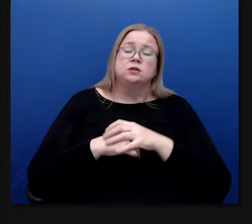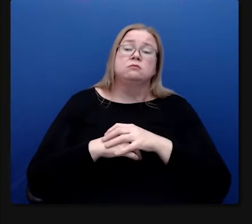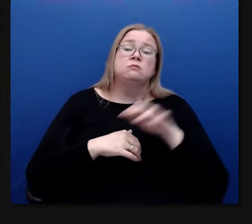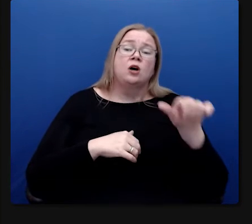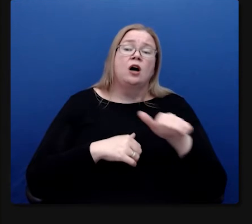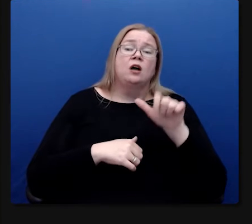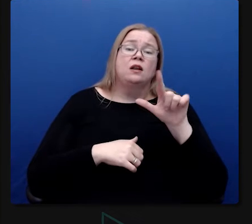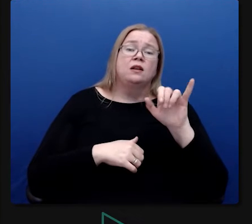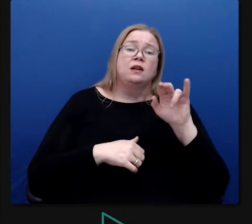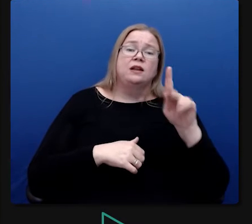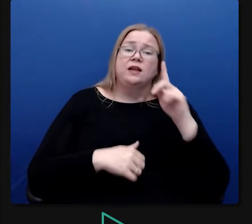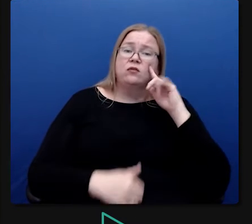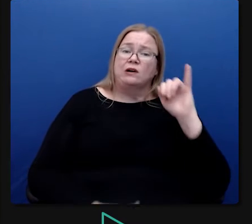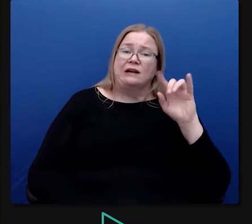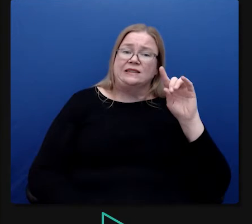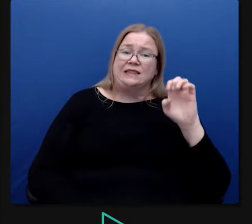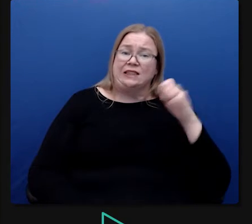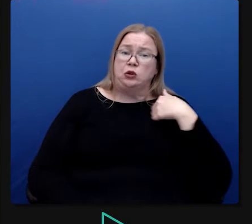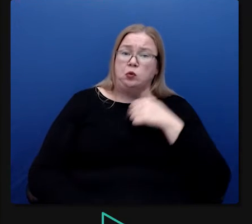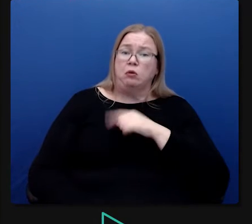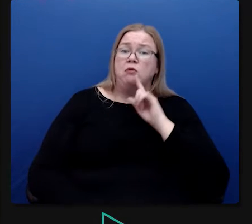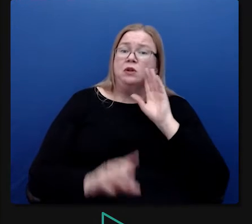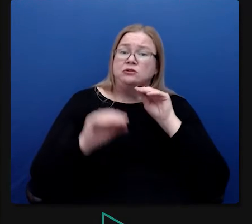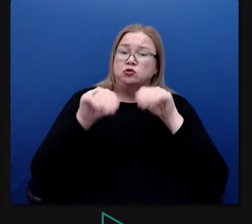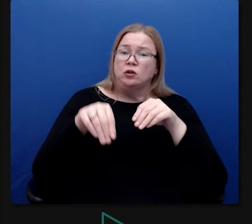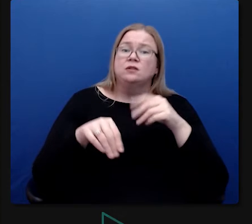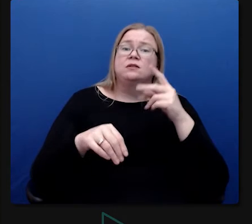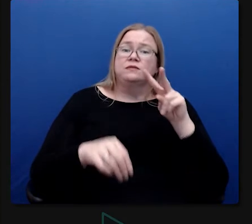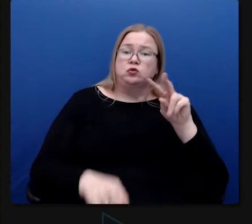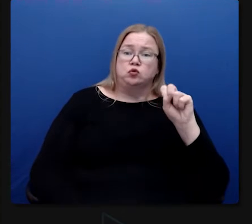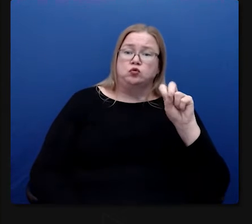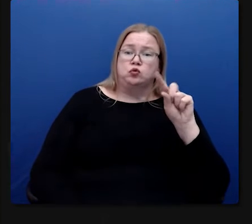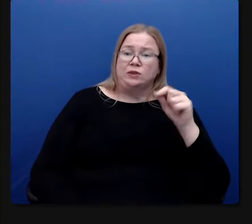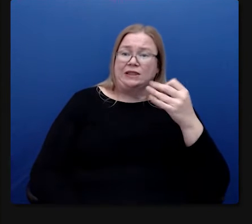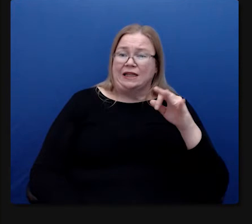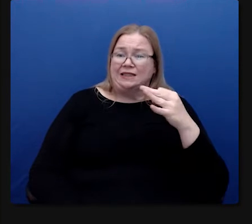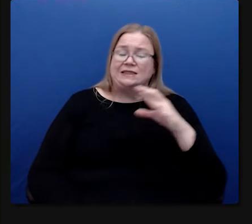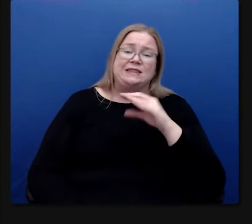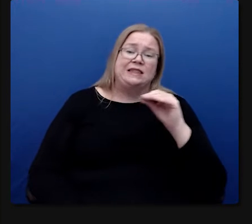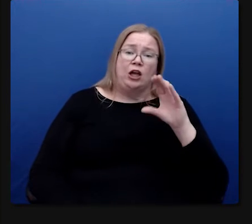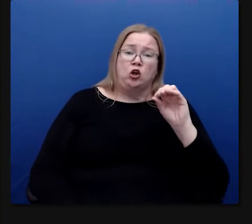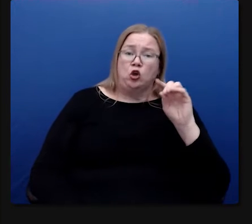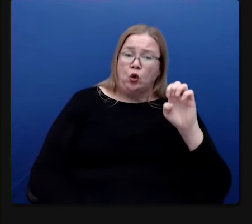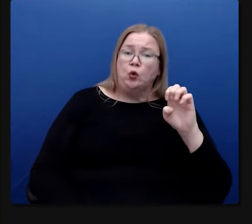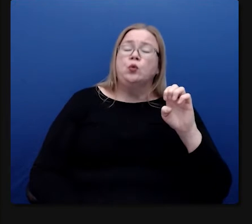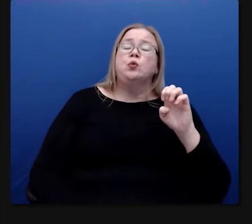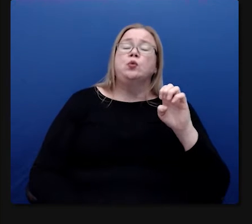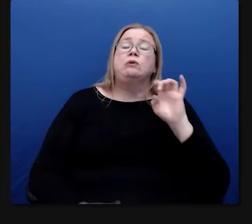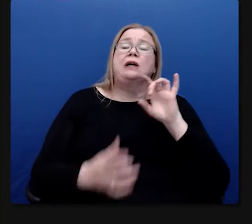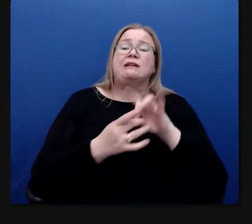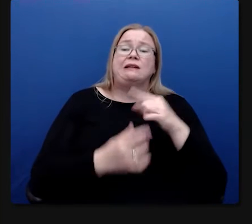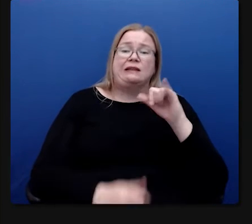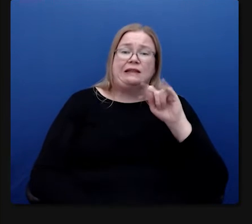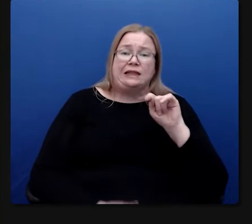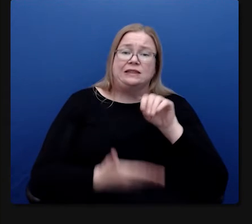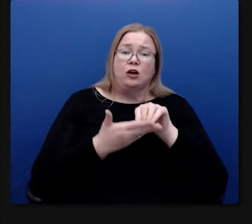There's other links to the IDEs that we're installing, both Visual Studio 2019 and Visual Studio Code, links to the Git documentation